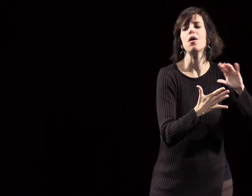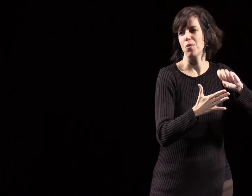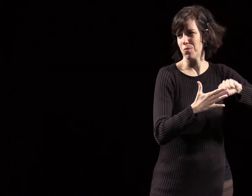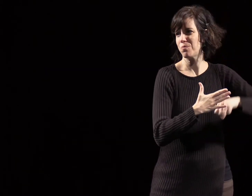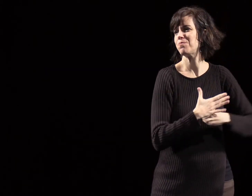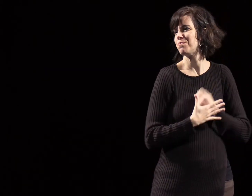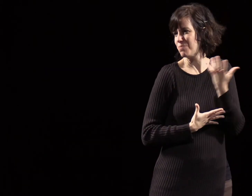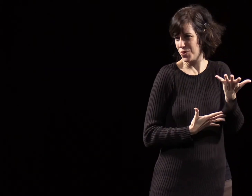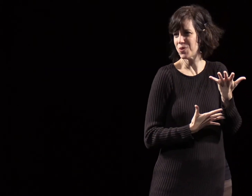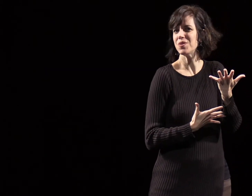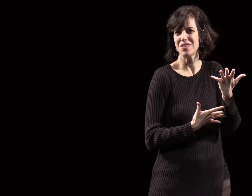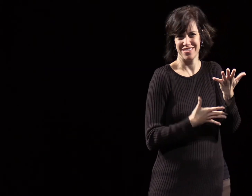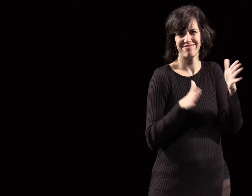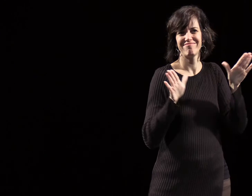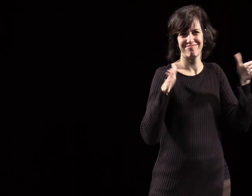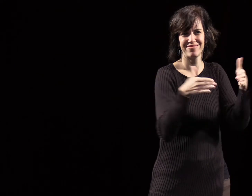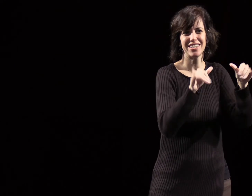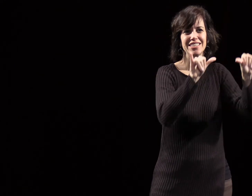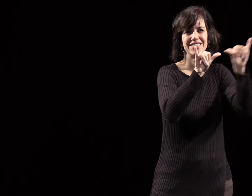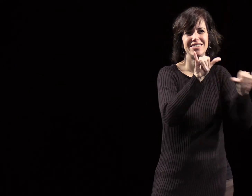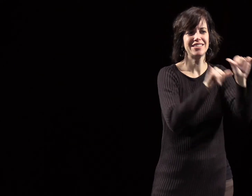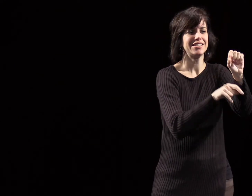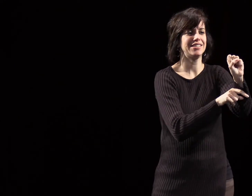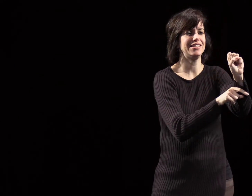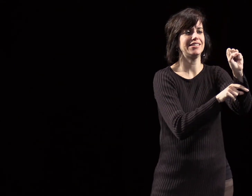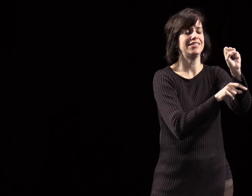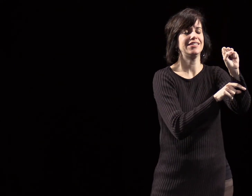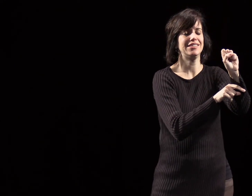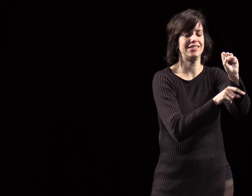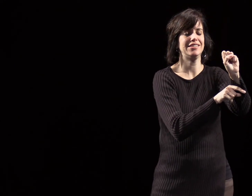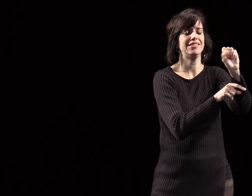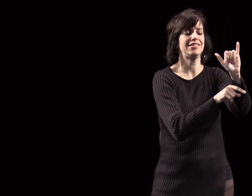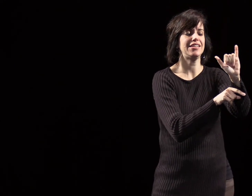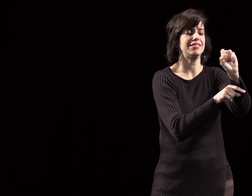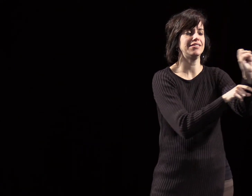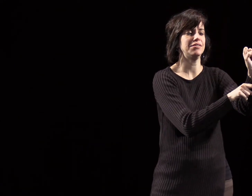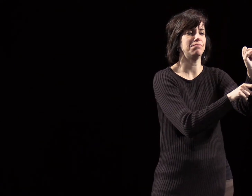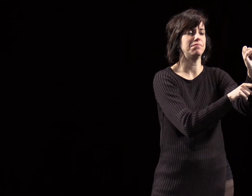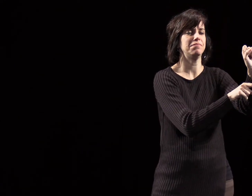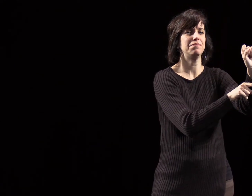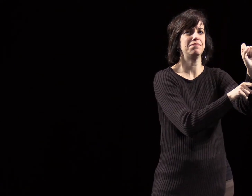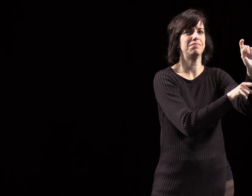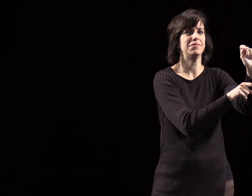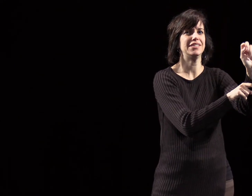Now, my master's, that focused on poetry,